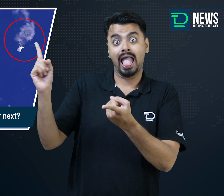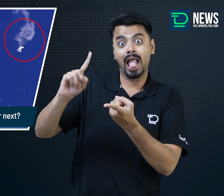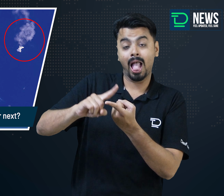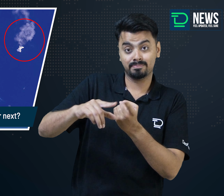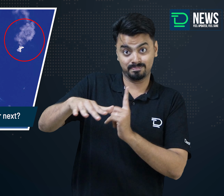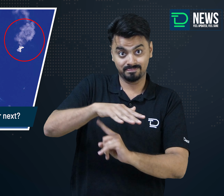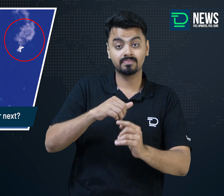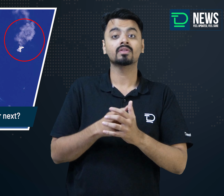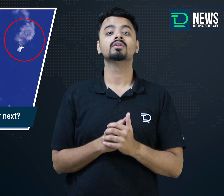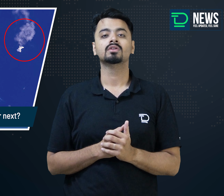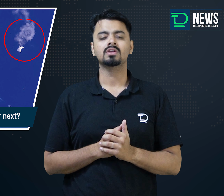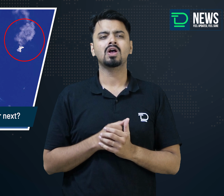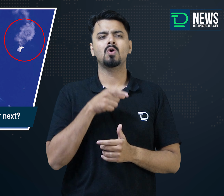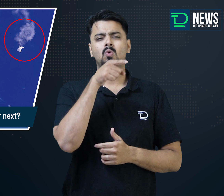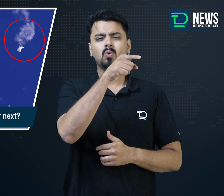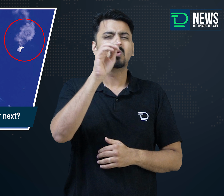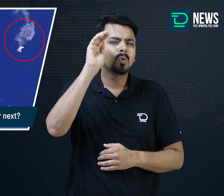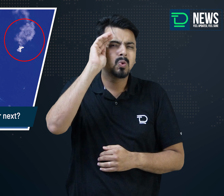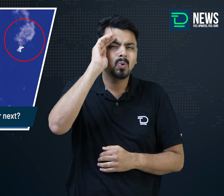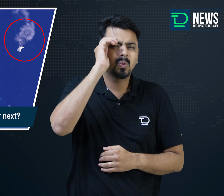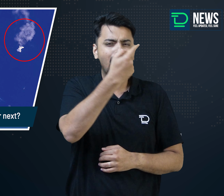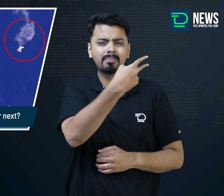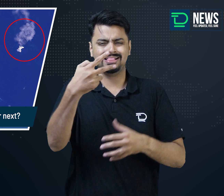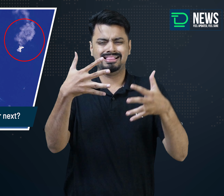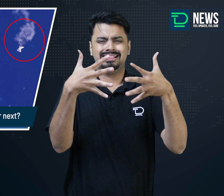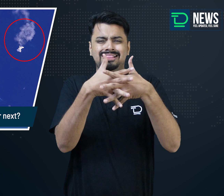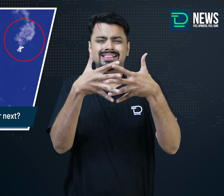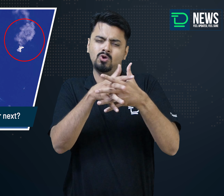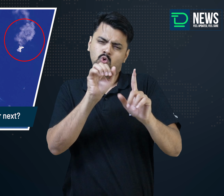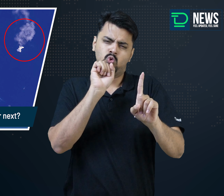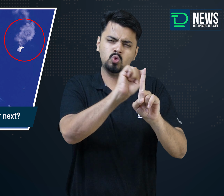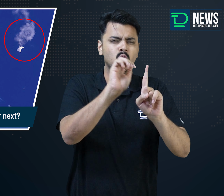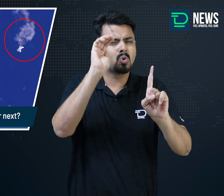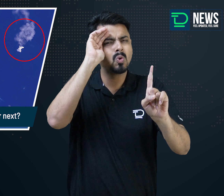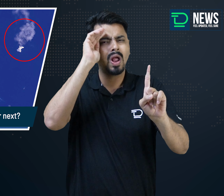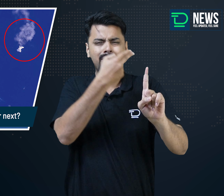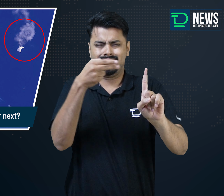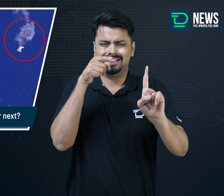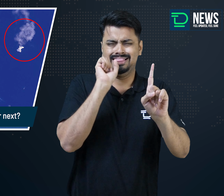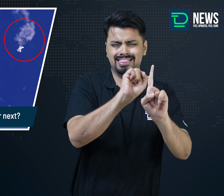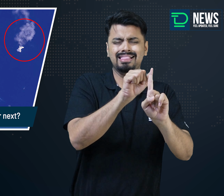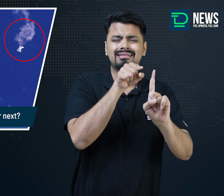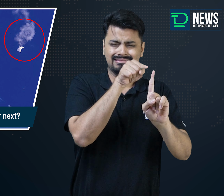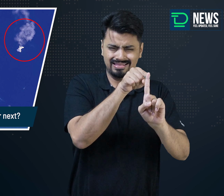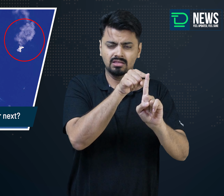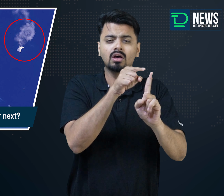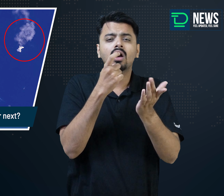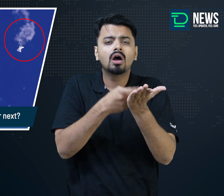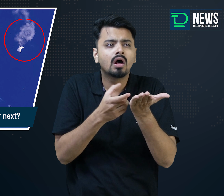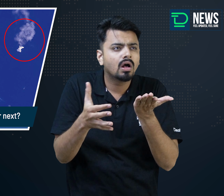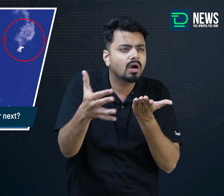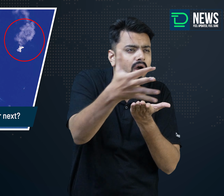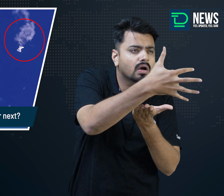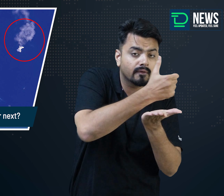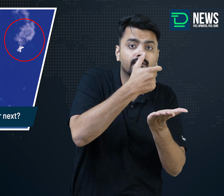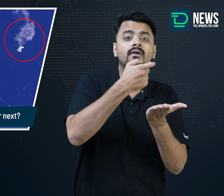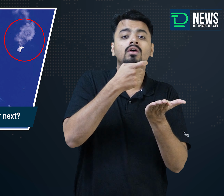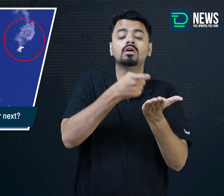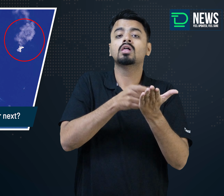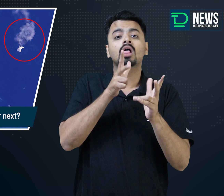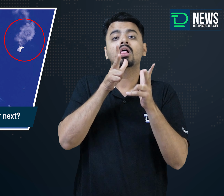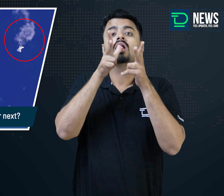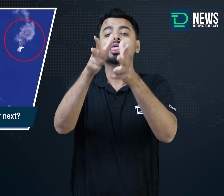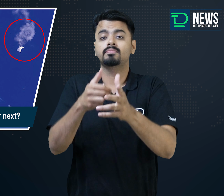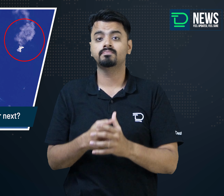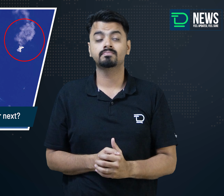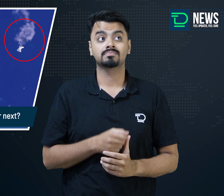In this situation, a Washington-based news agency has submitted a report